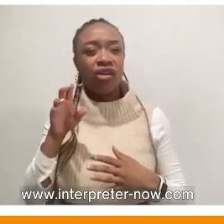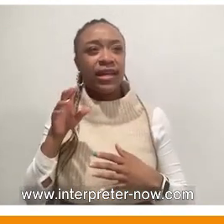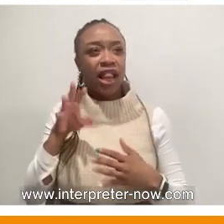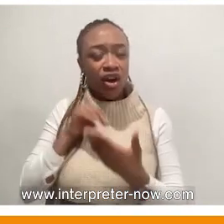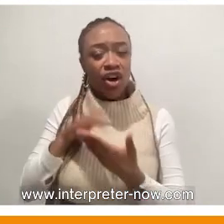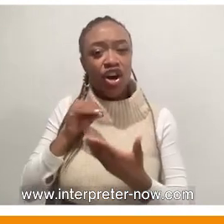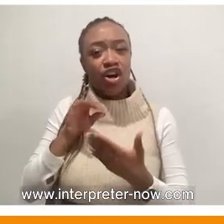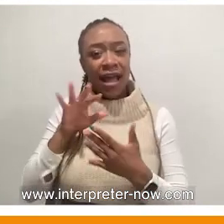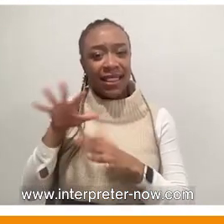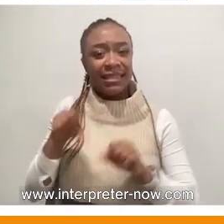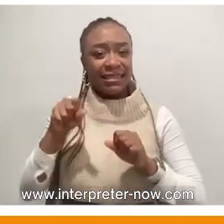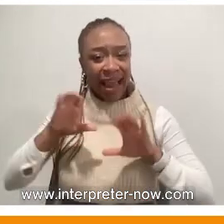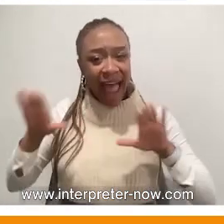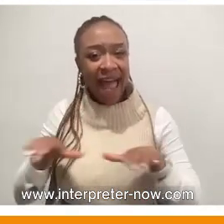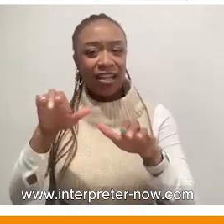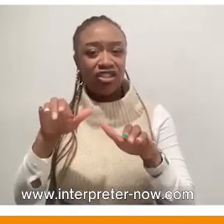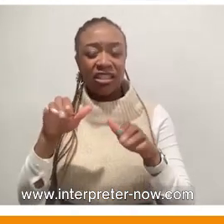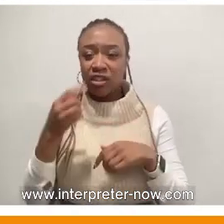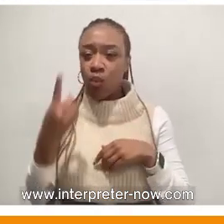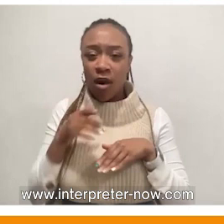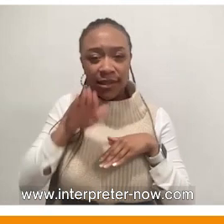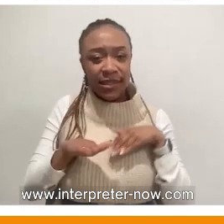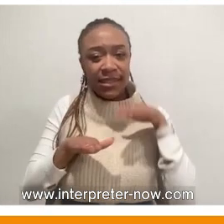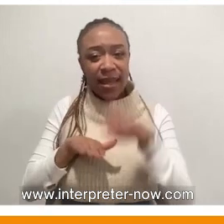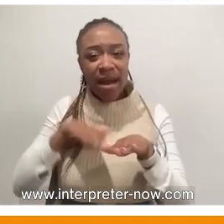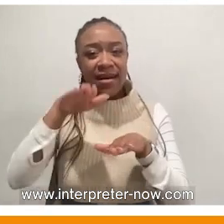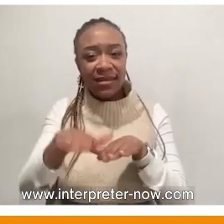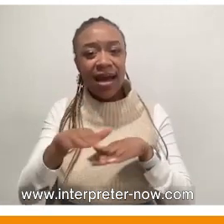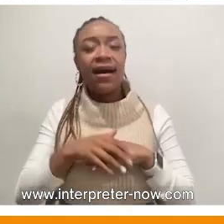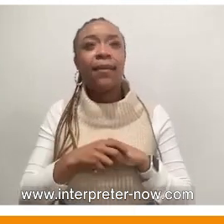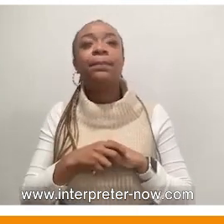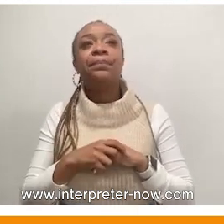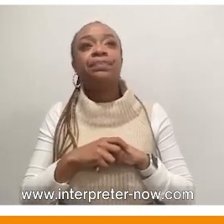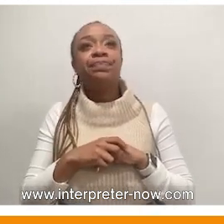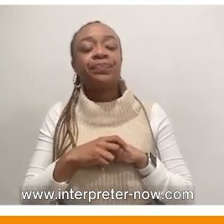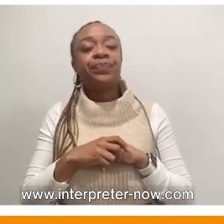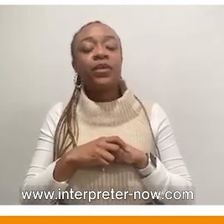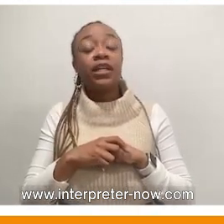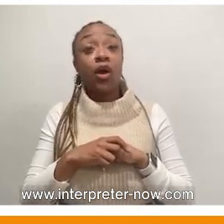It's focused on solutions, focused on taking action one step at a time.